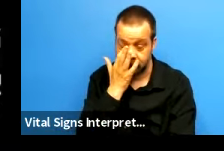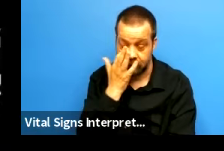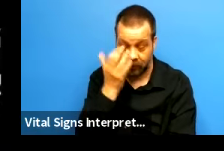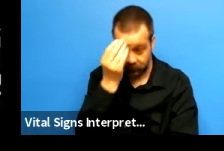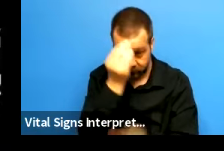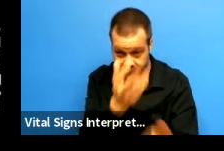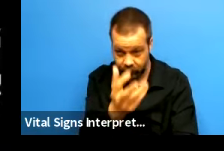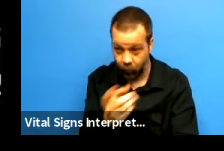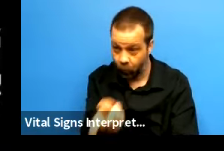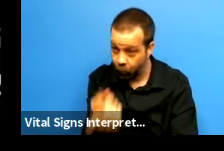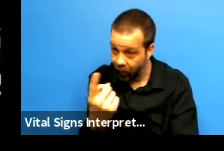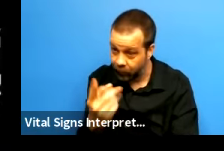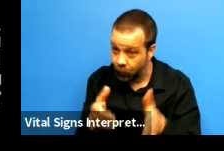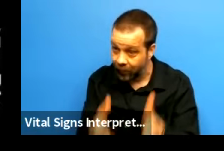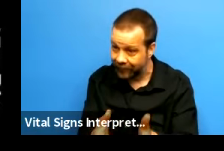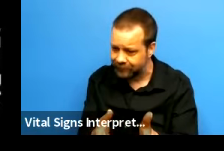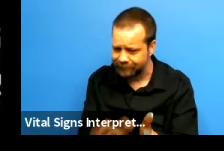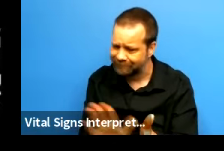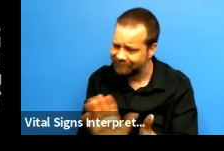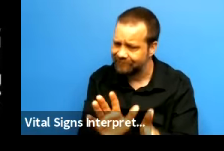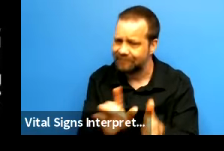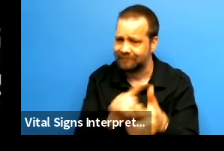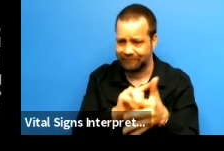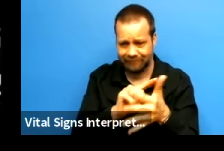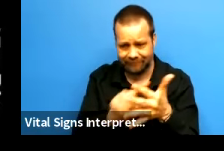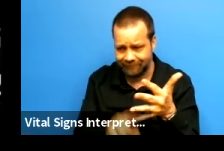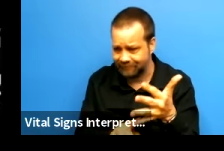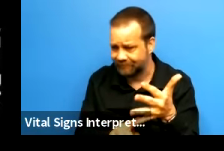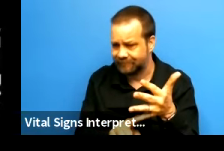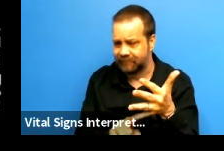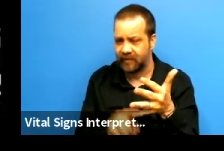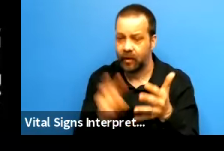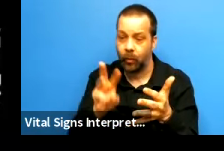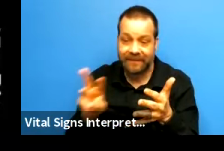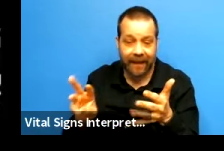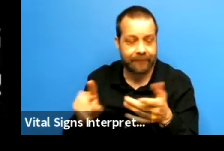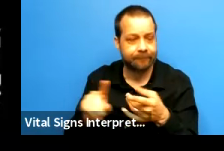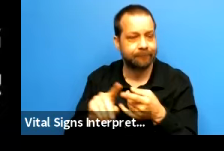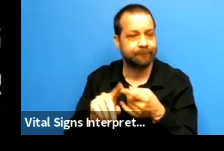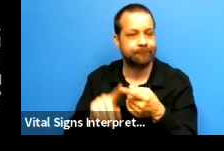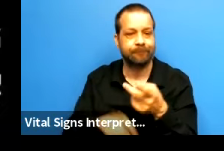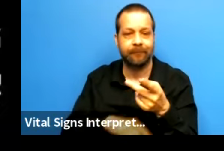Use the company’s website, the internet,